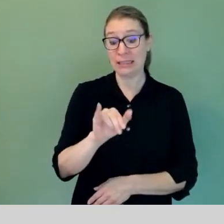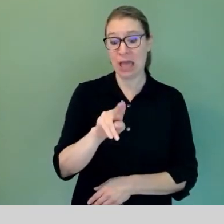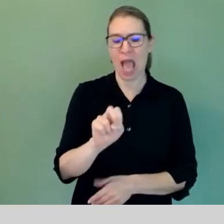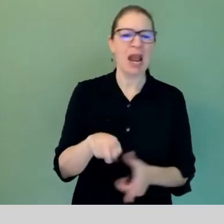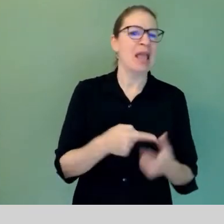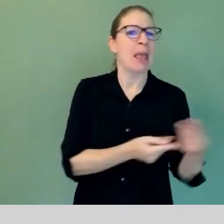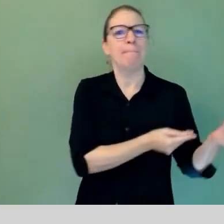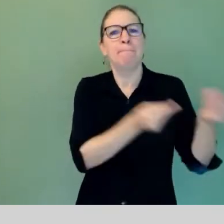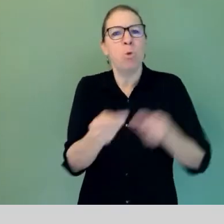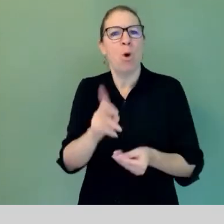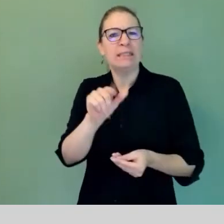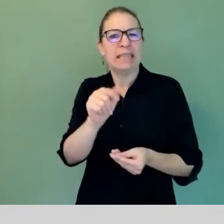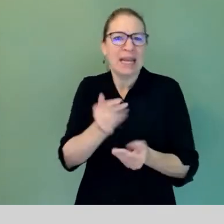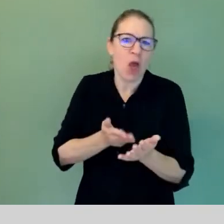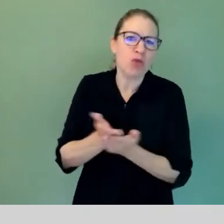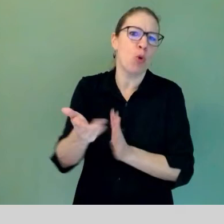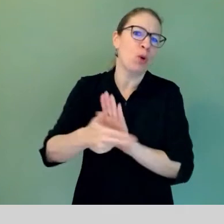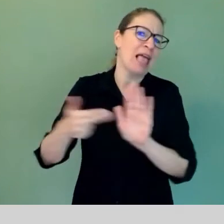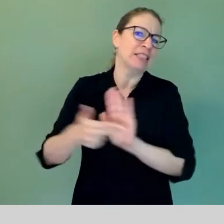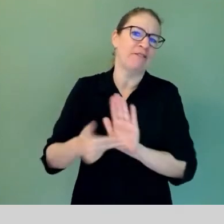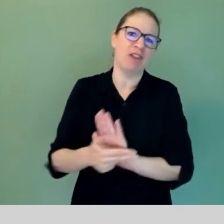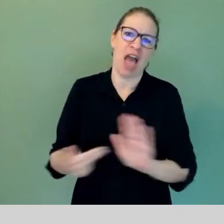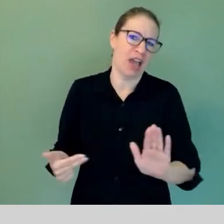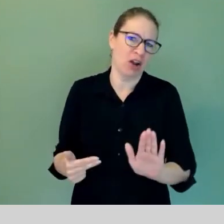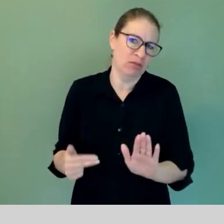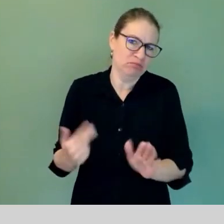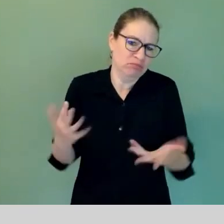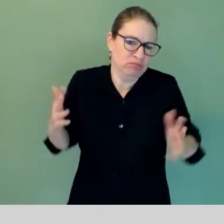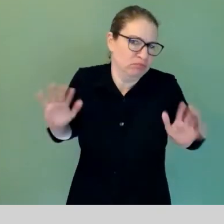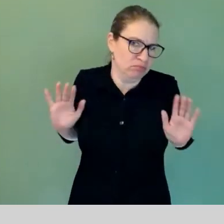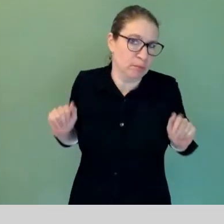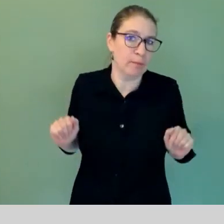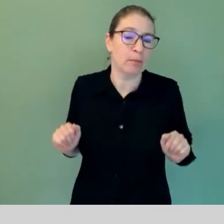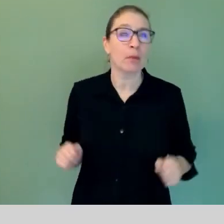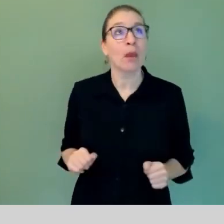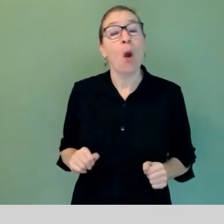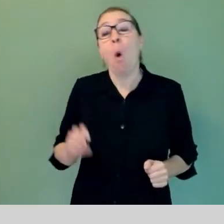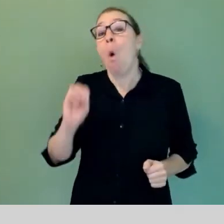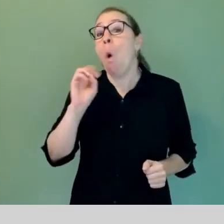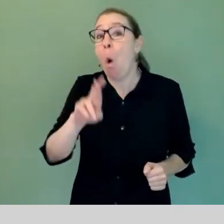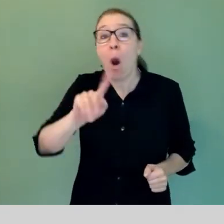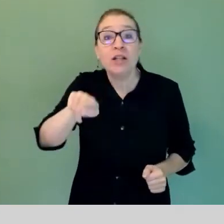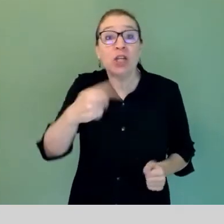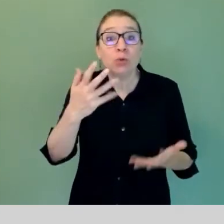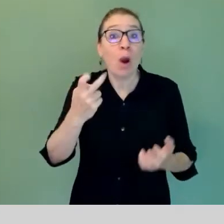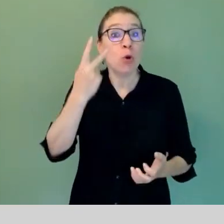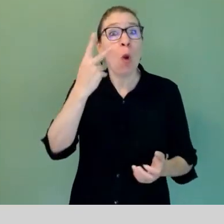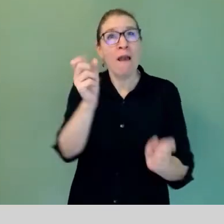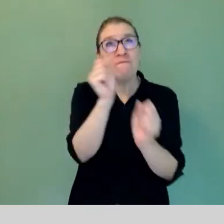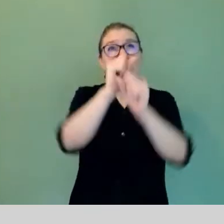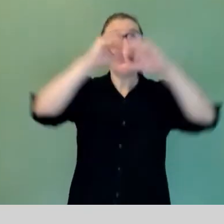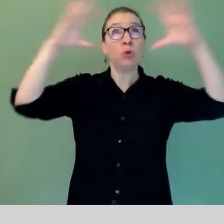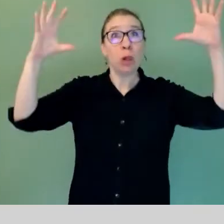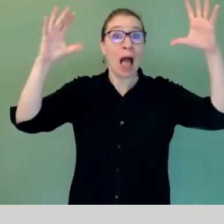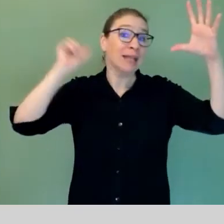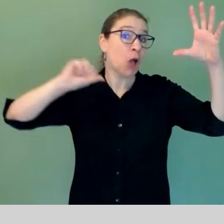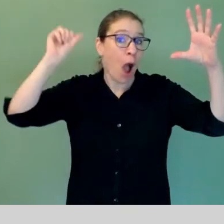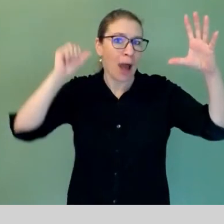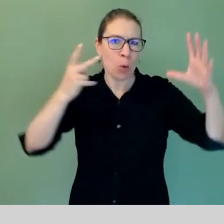So you can just pass in your data through the classifier without really doing anything else. And if not even that, do you just want to visualize your audio?